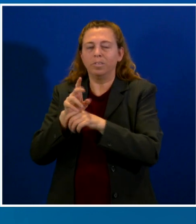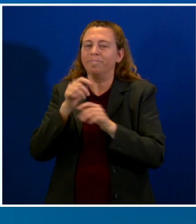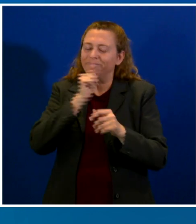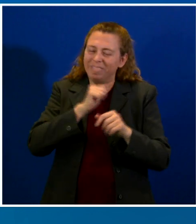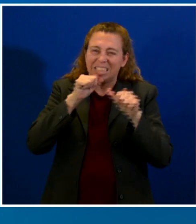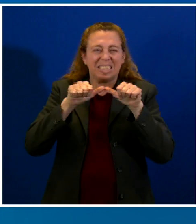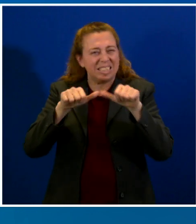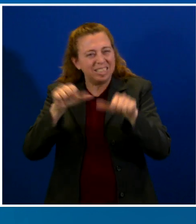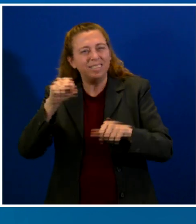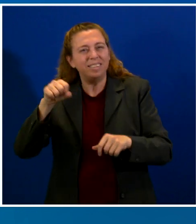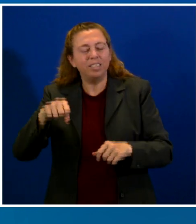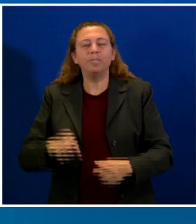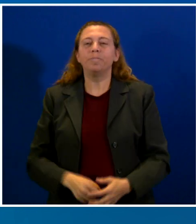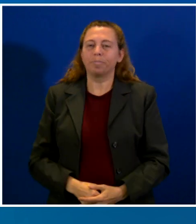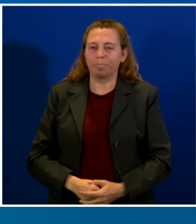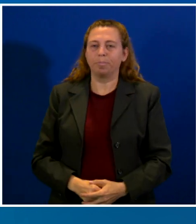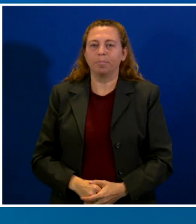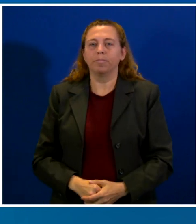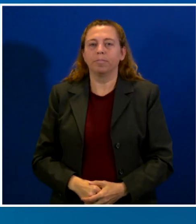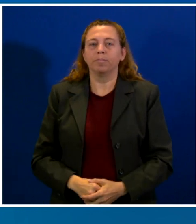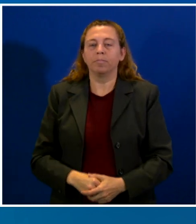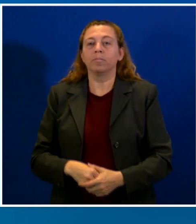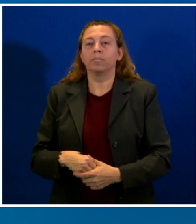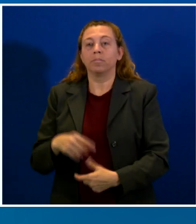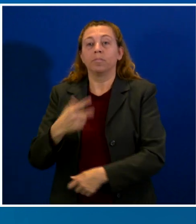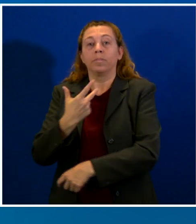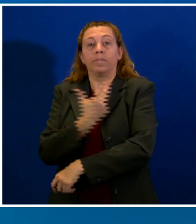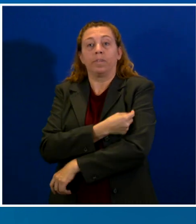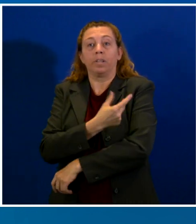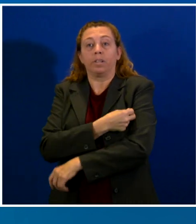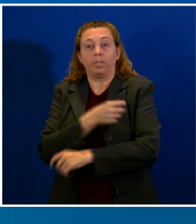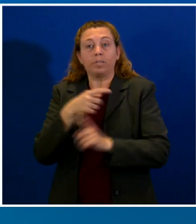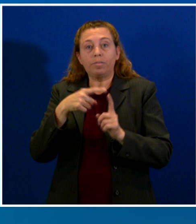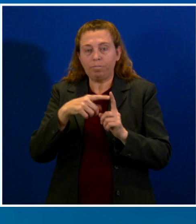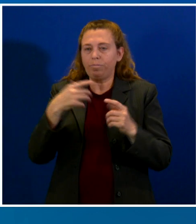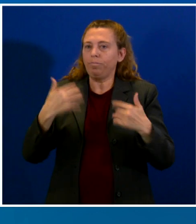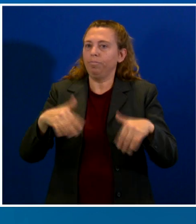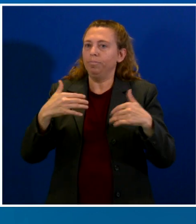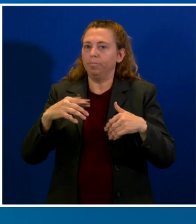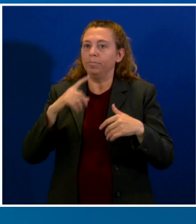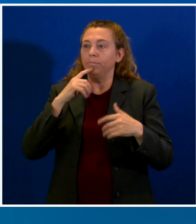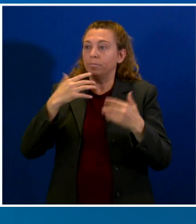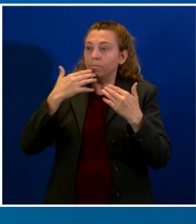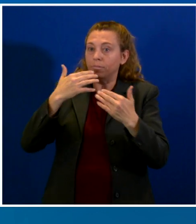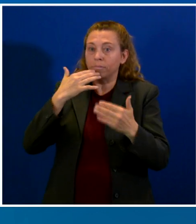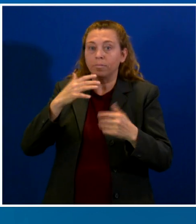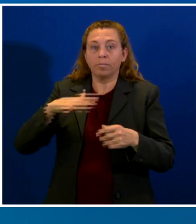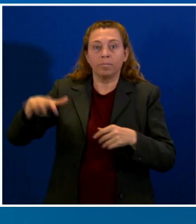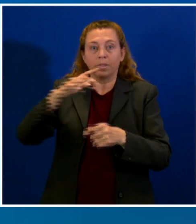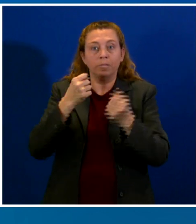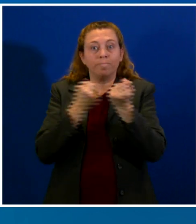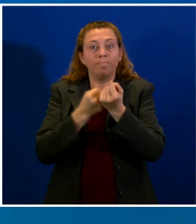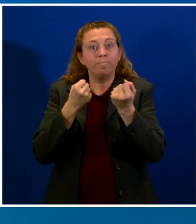On the vaccine front, we are thankful for the continued support and advocacy of our state's leaders.